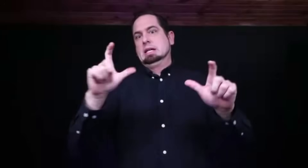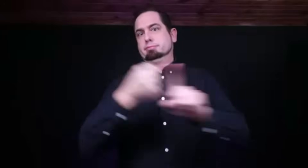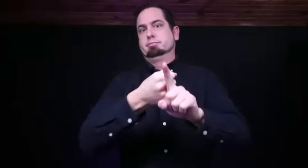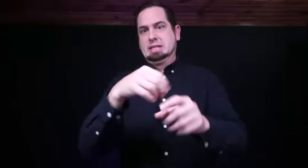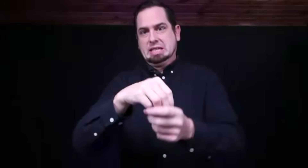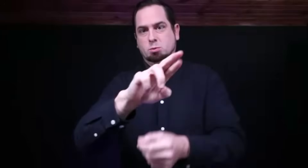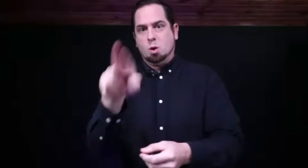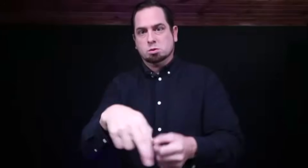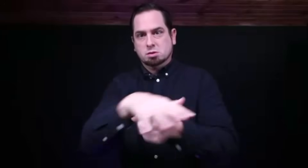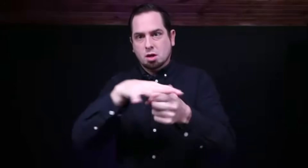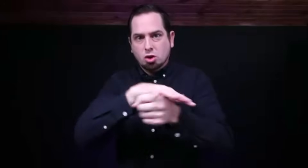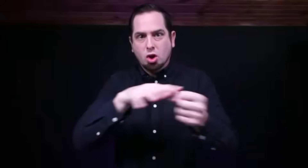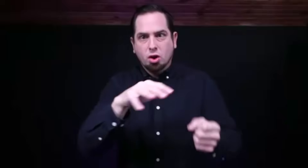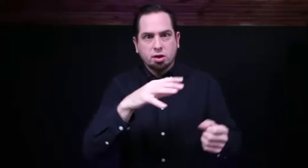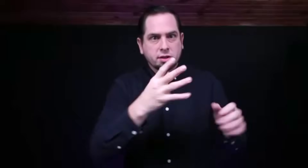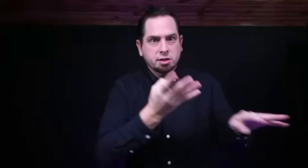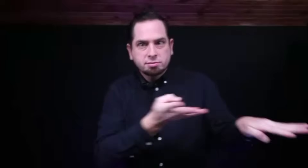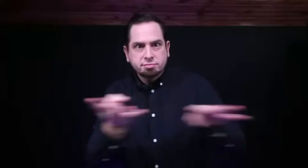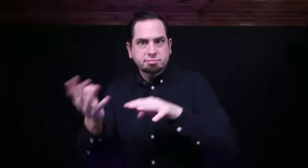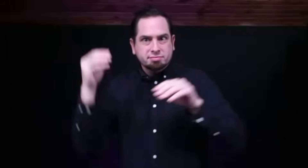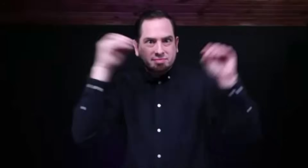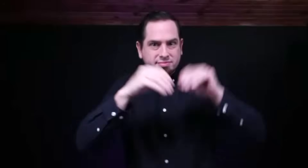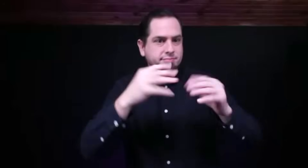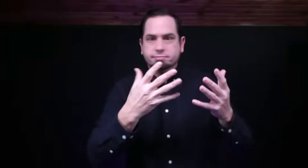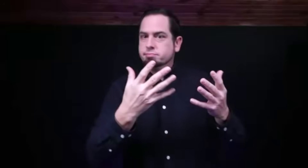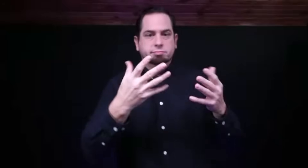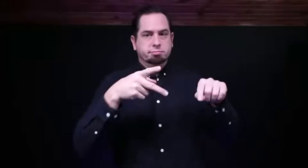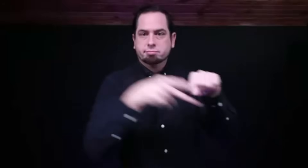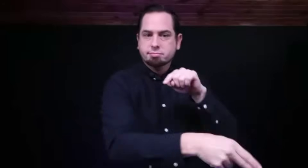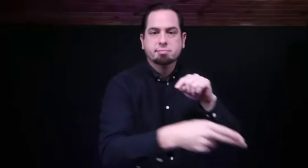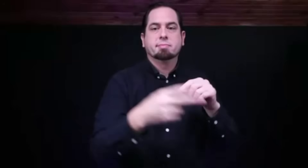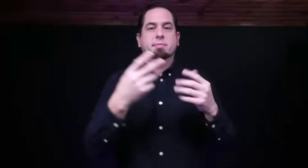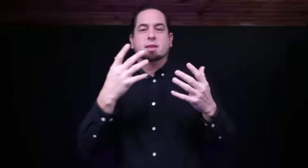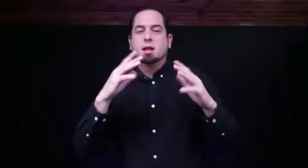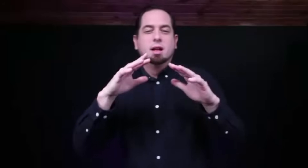which had a big impact in Rochester, that was cut,